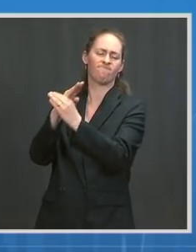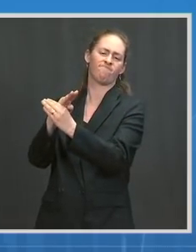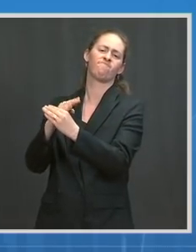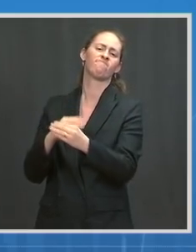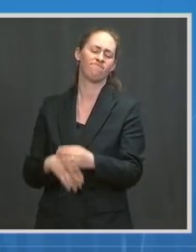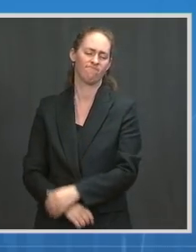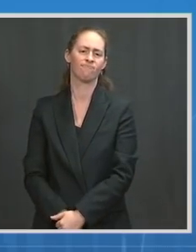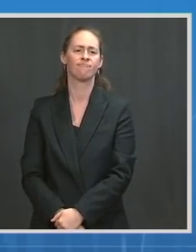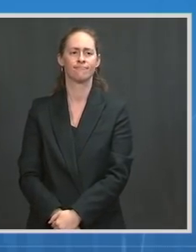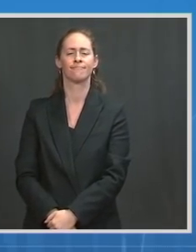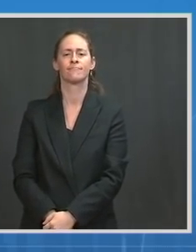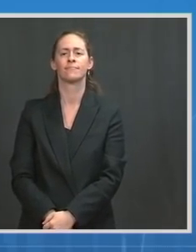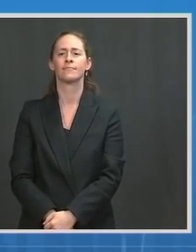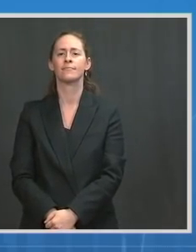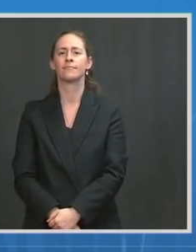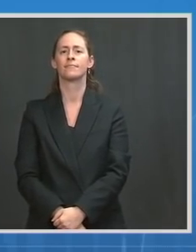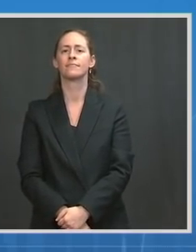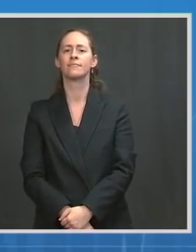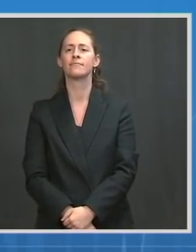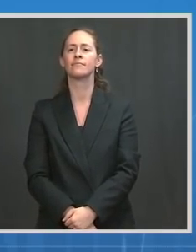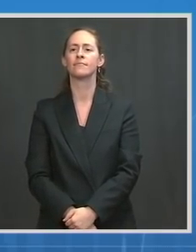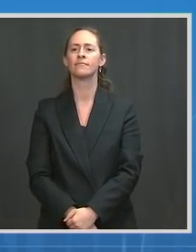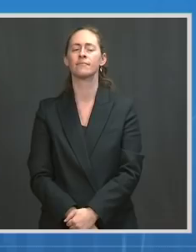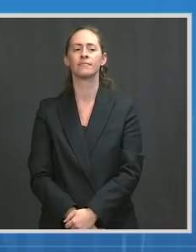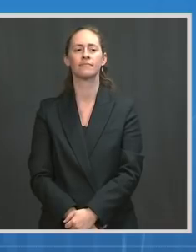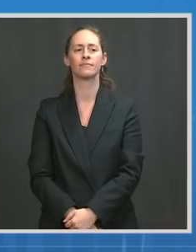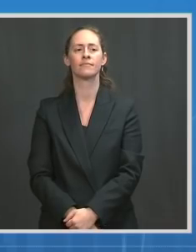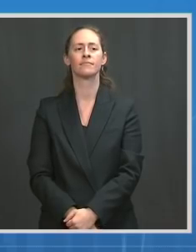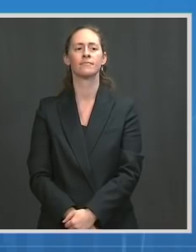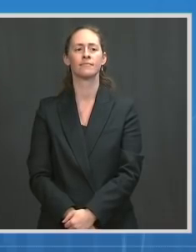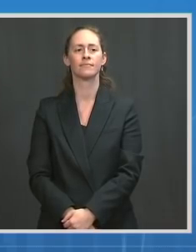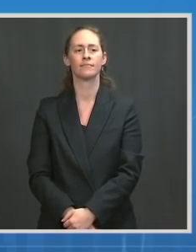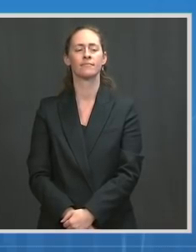Mr. Slavitt: Next question. Moderator: Last question. Let's go to Zeke Miller at The AP.